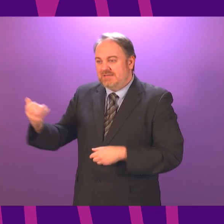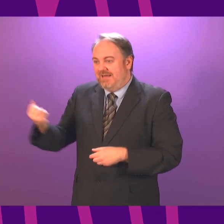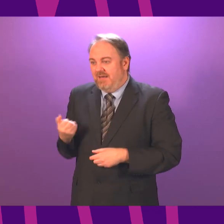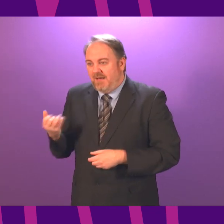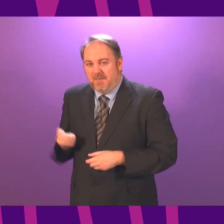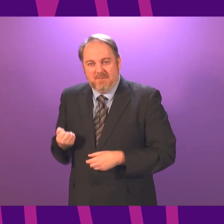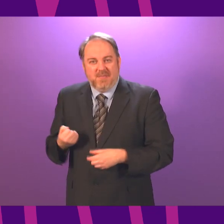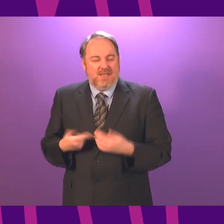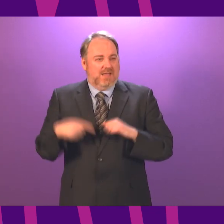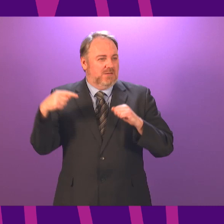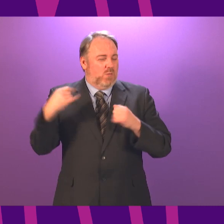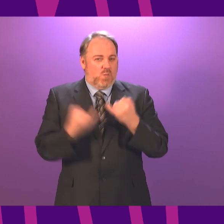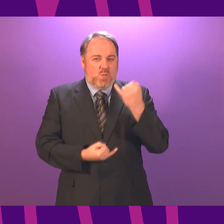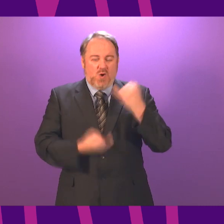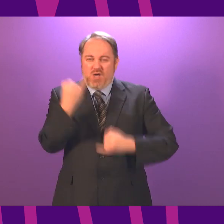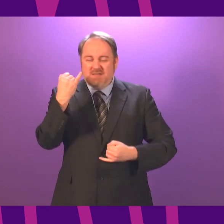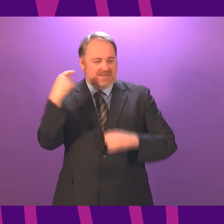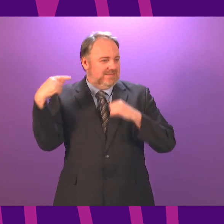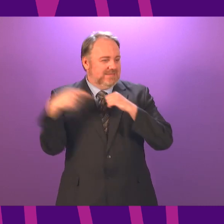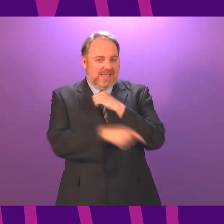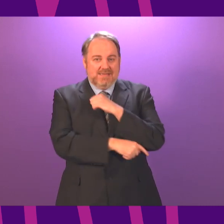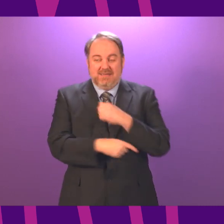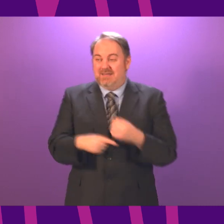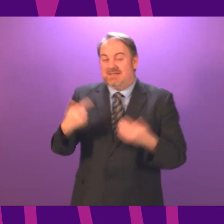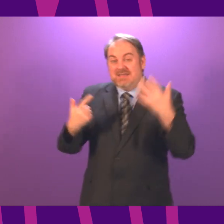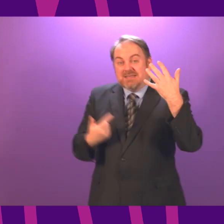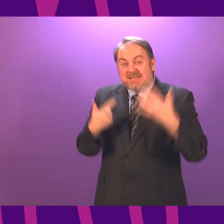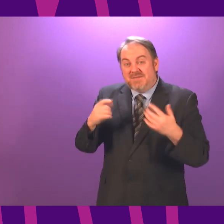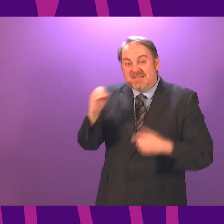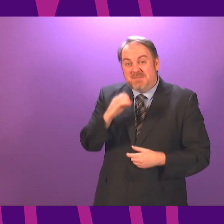with a shocking 14 per cent having to use food banks to survive the pandemic?